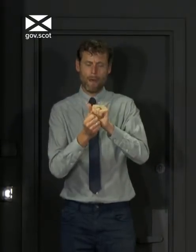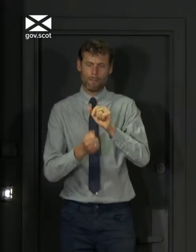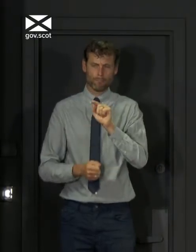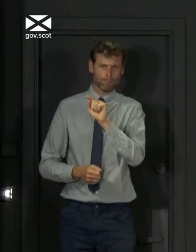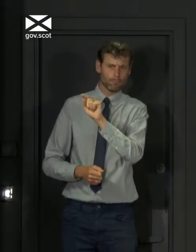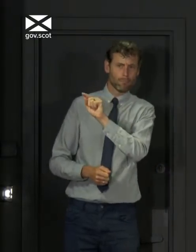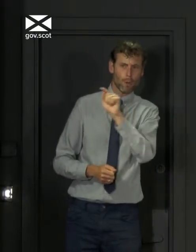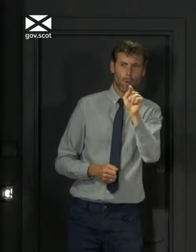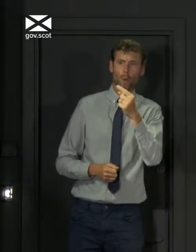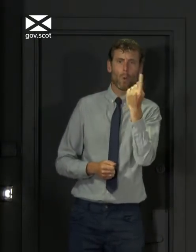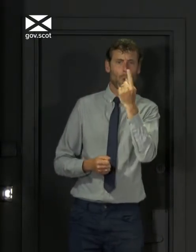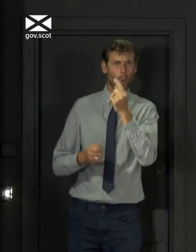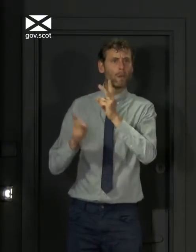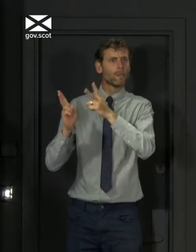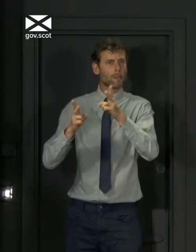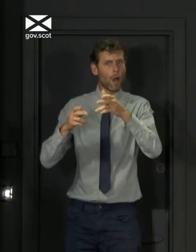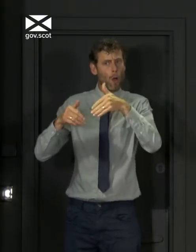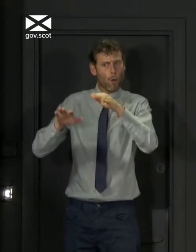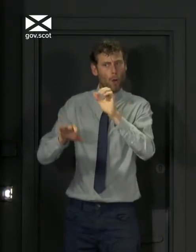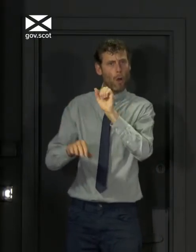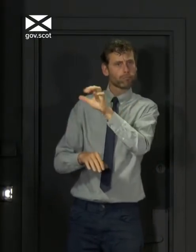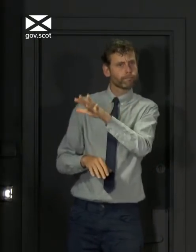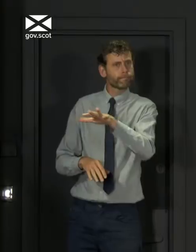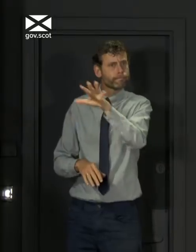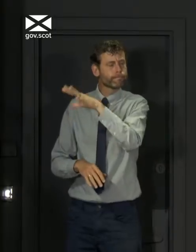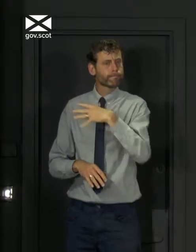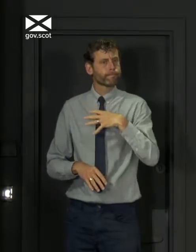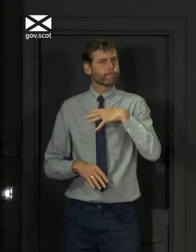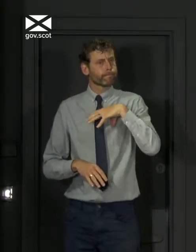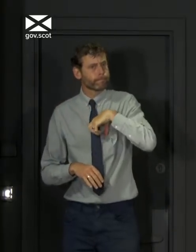I also want to express my thanks - as I always do - to our health and care workers, and indeed